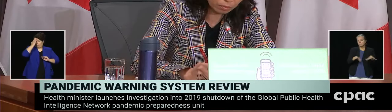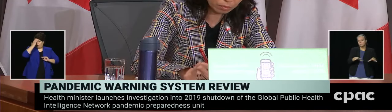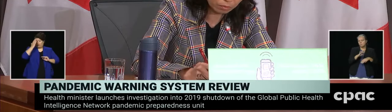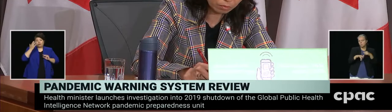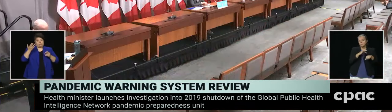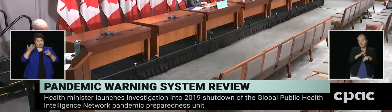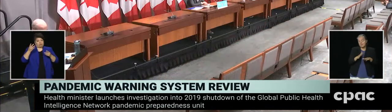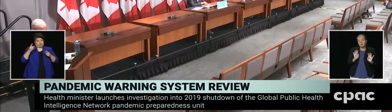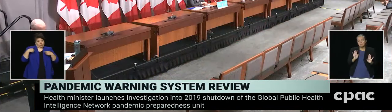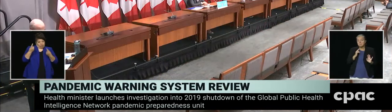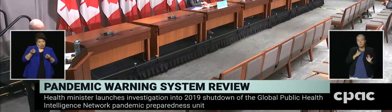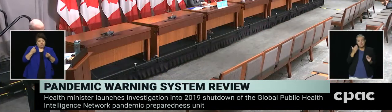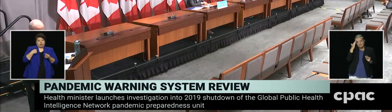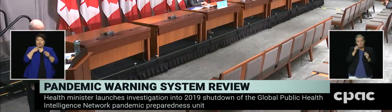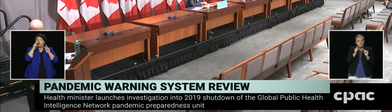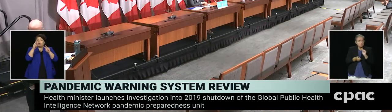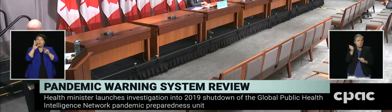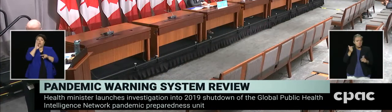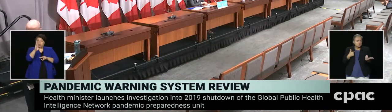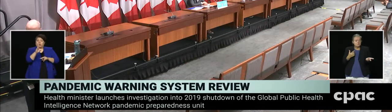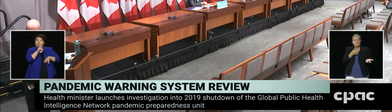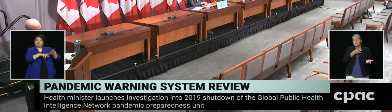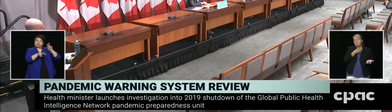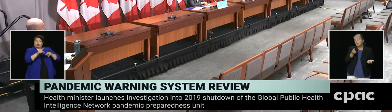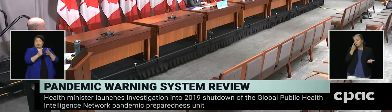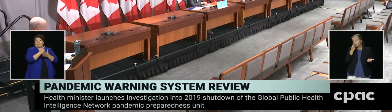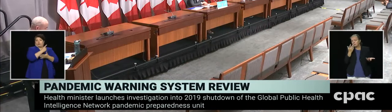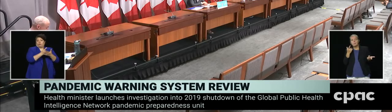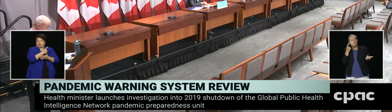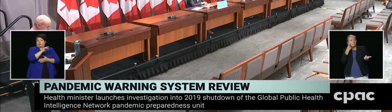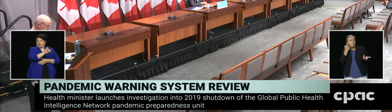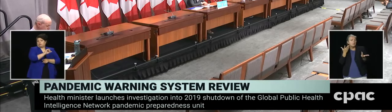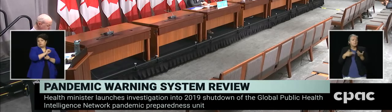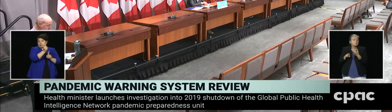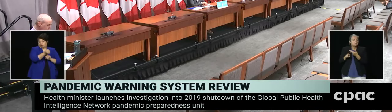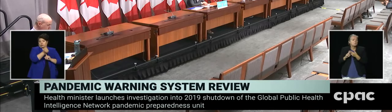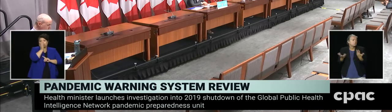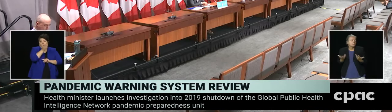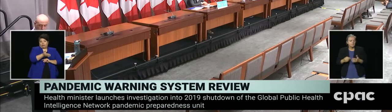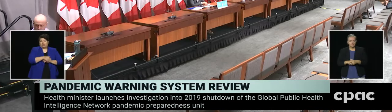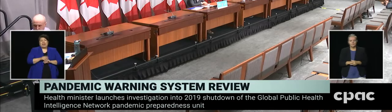THE MOMENT, AND I WOULD LOOK FORWARD TO THE REVIEW.